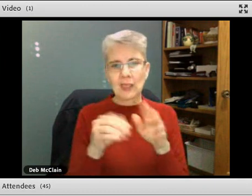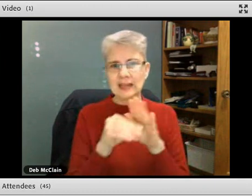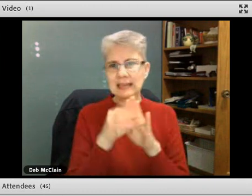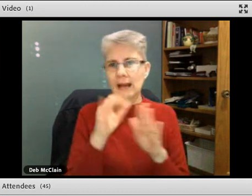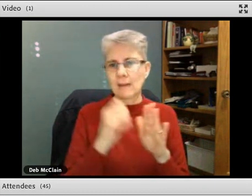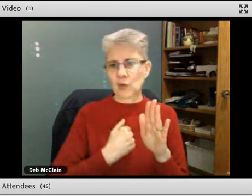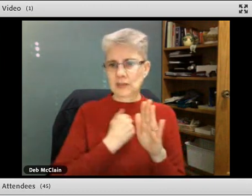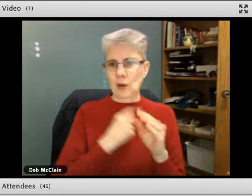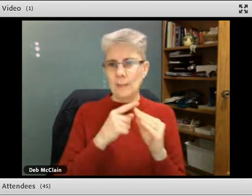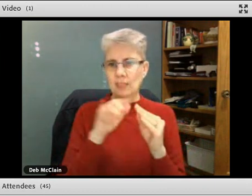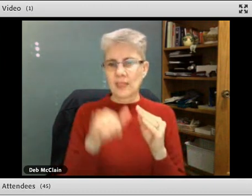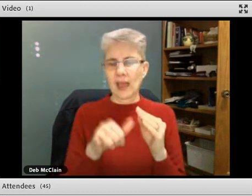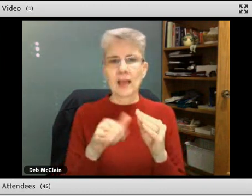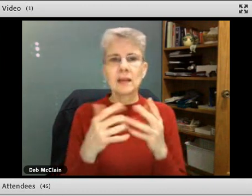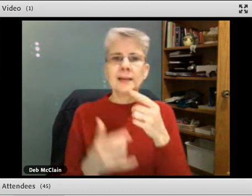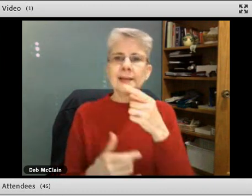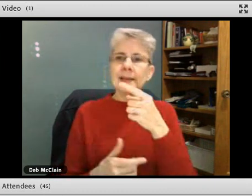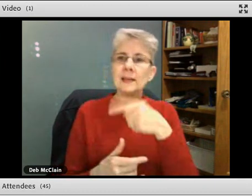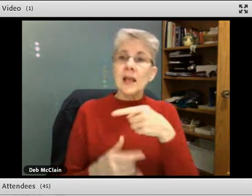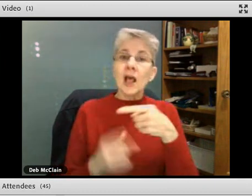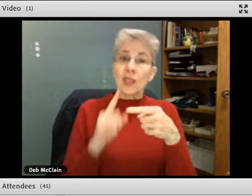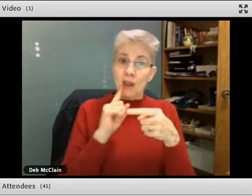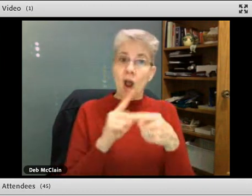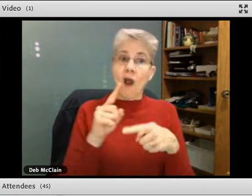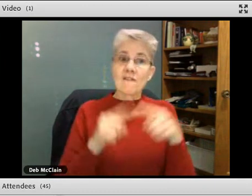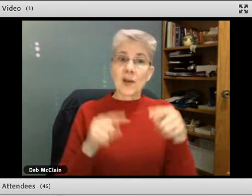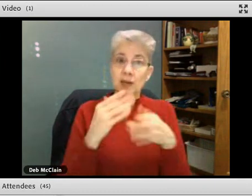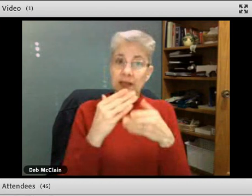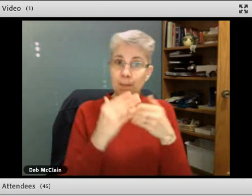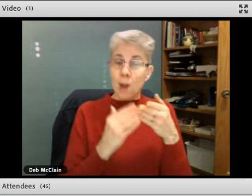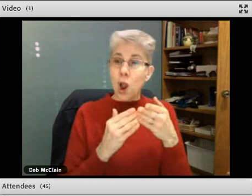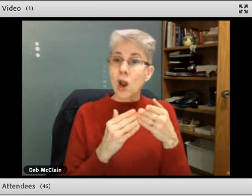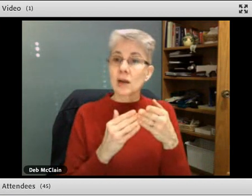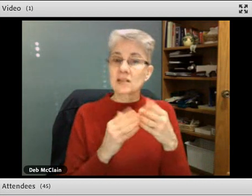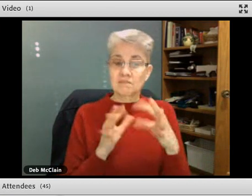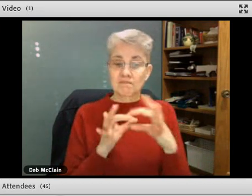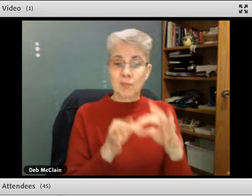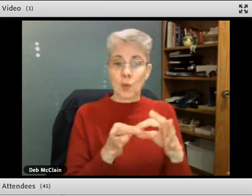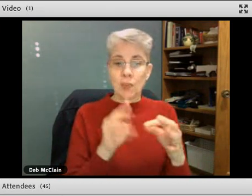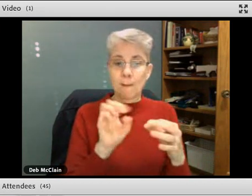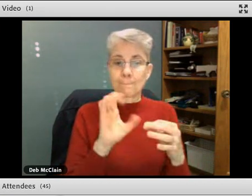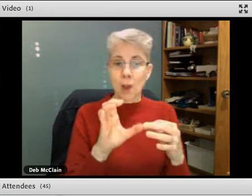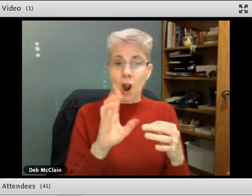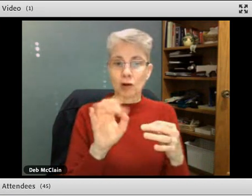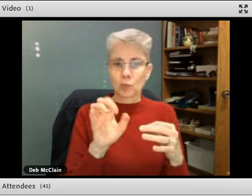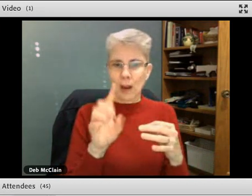But there are various parts to a MARC record, and so I'm going to go through what those parts are.